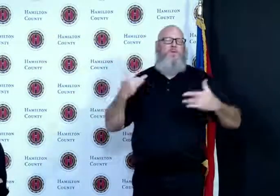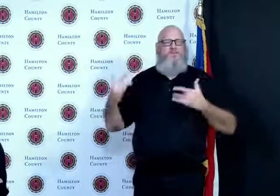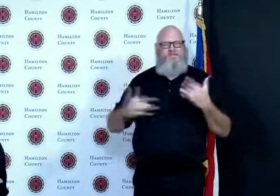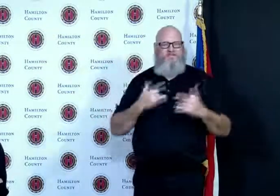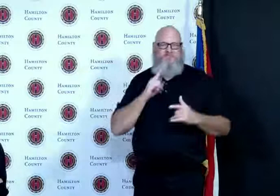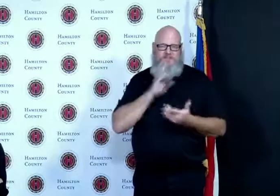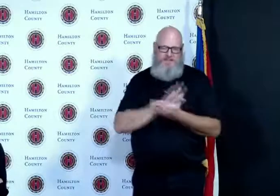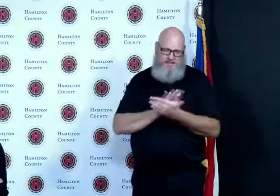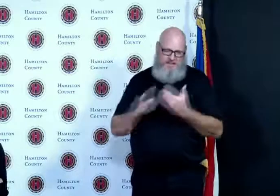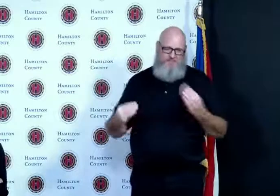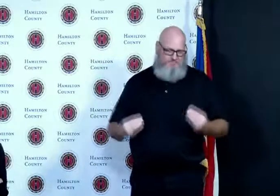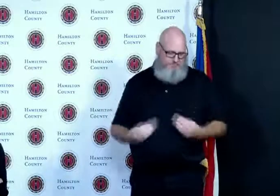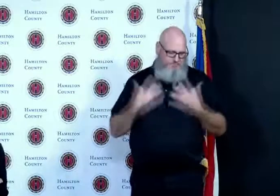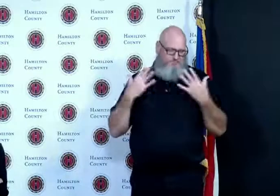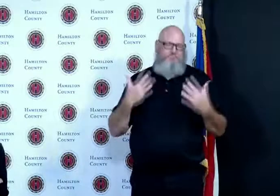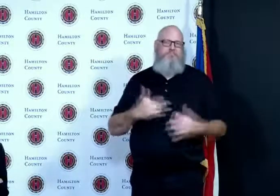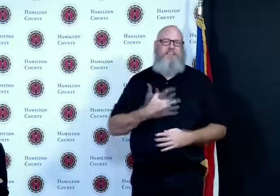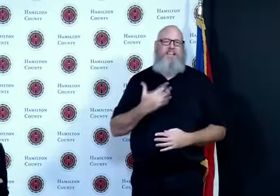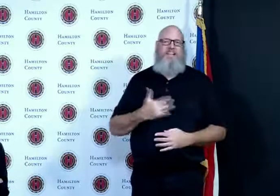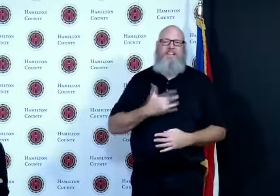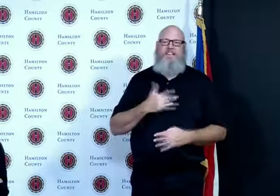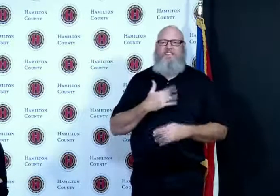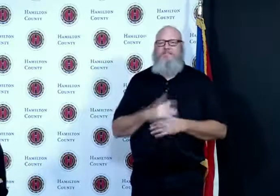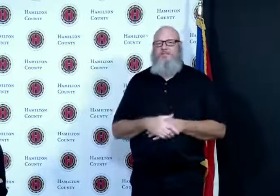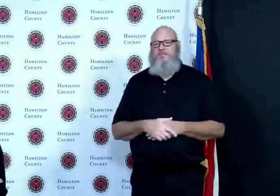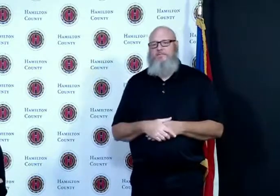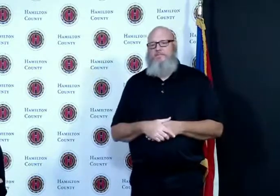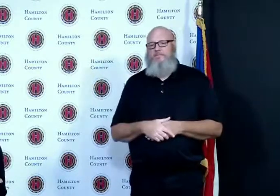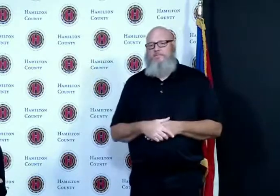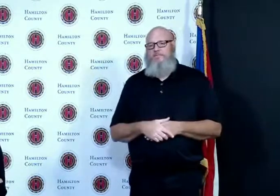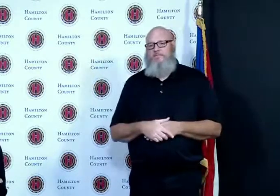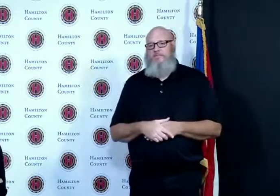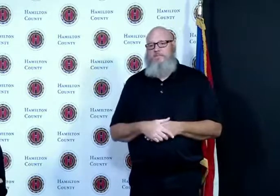time to the united way and the folks staffing those lines thank you thank you thank you for